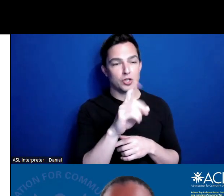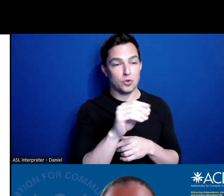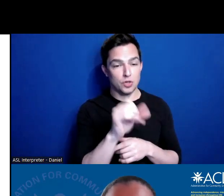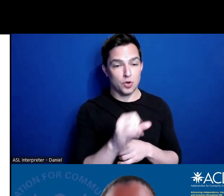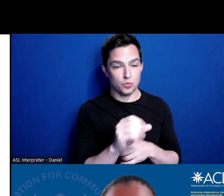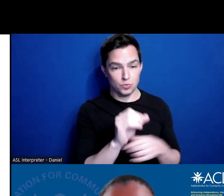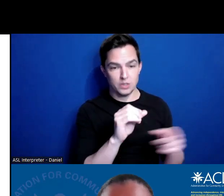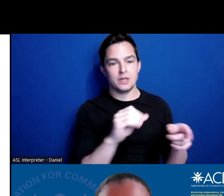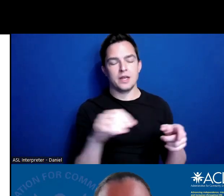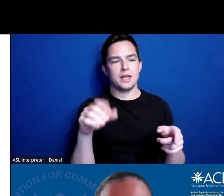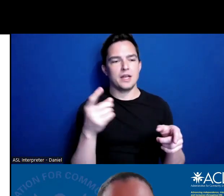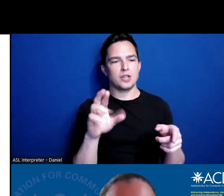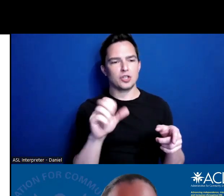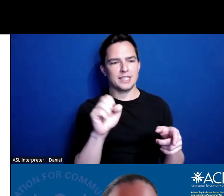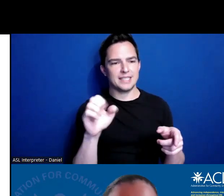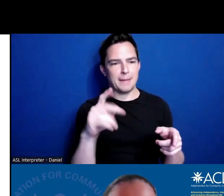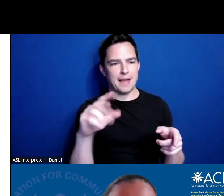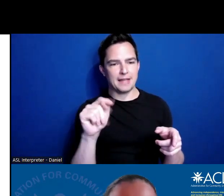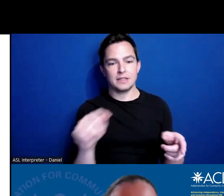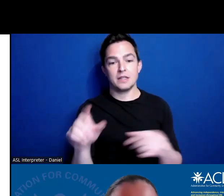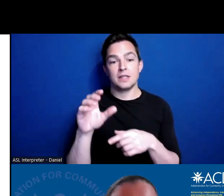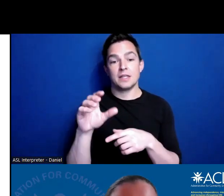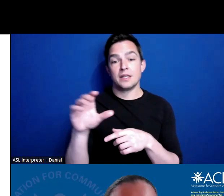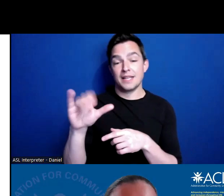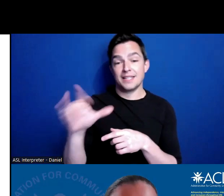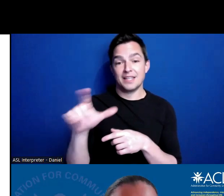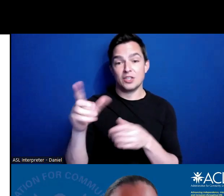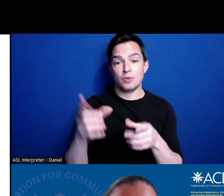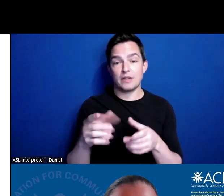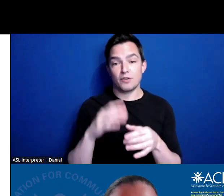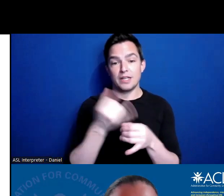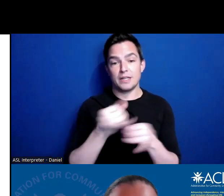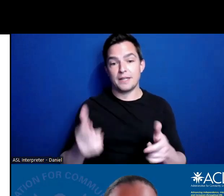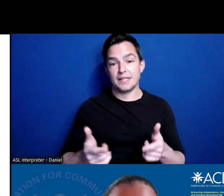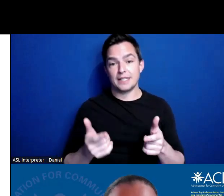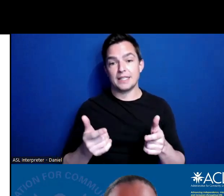We did want to also acknowledge that the CIL Executive Director with the Center for Independence of the,